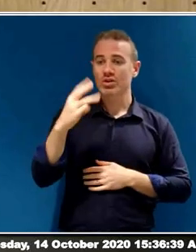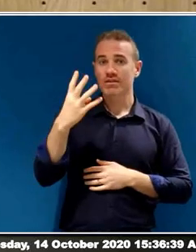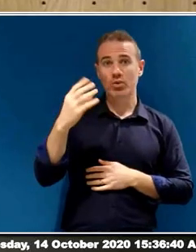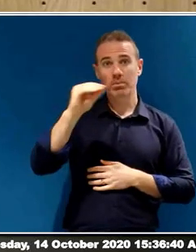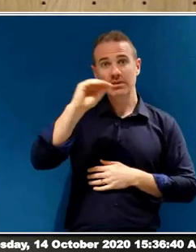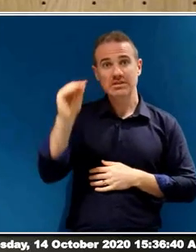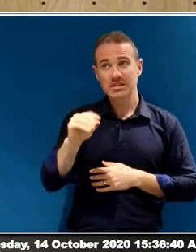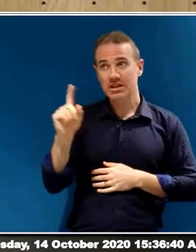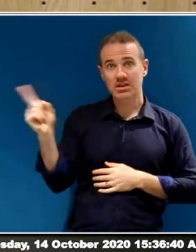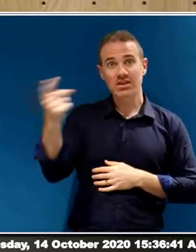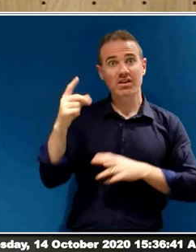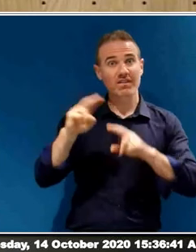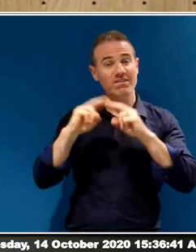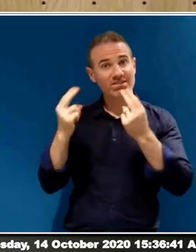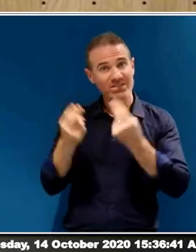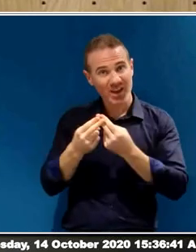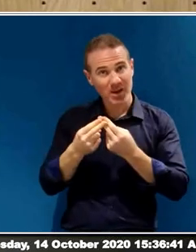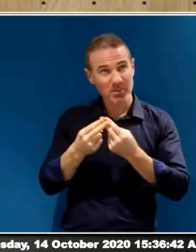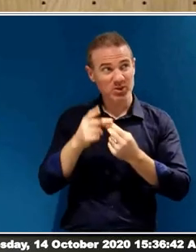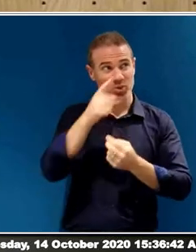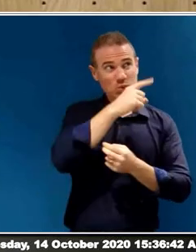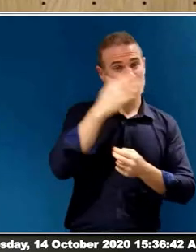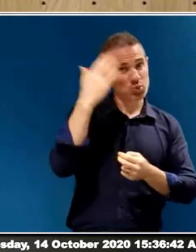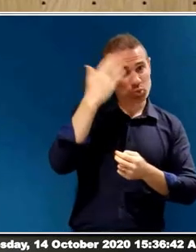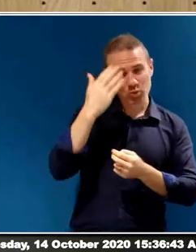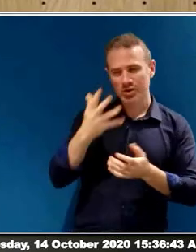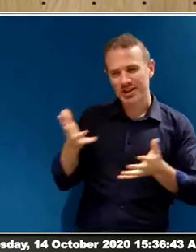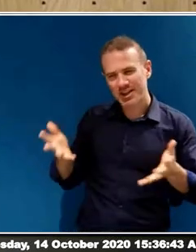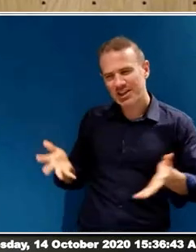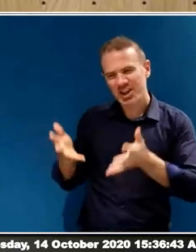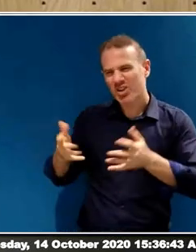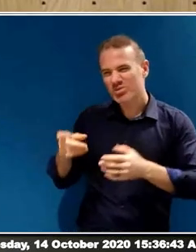child from a mainstream to a special school.